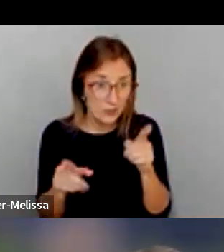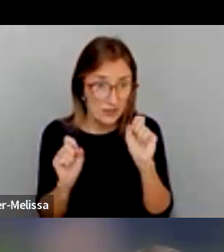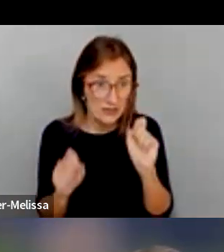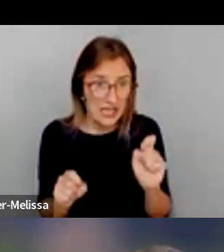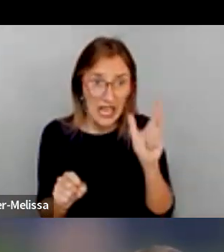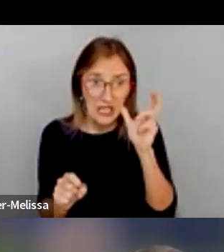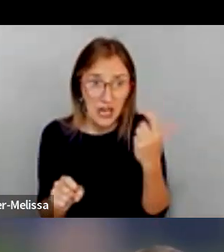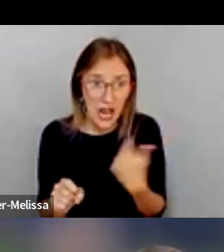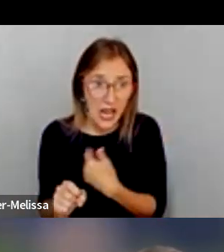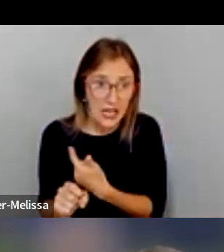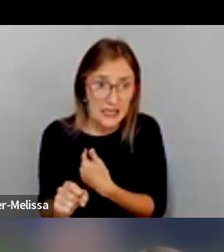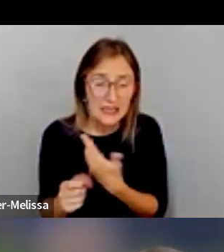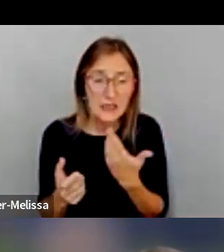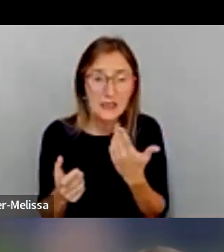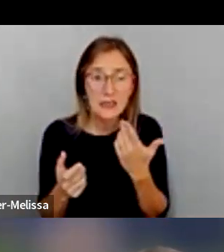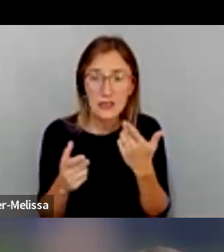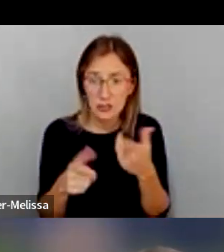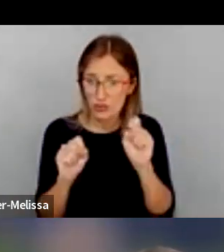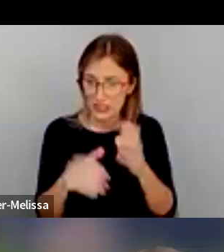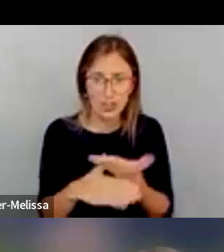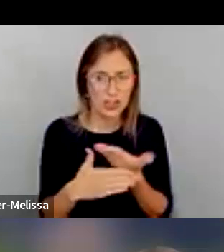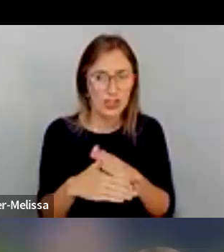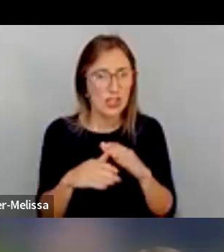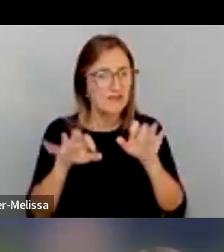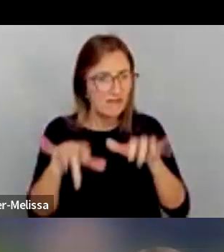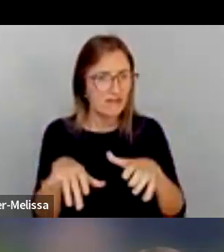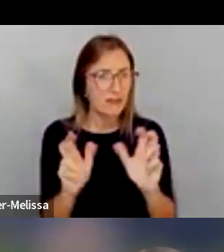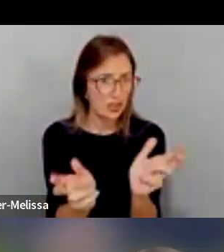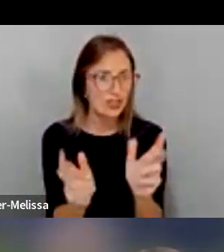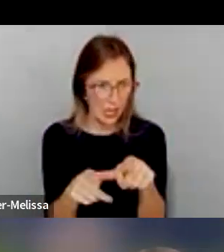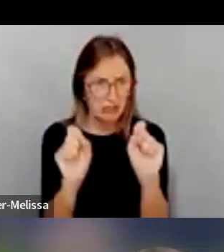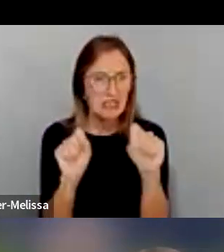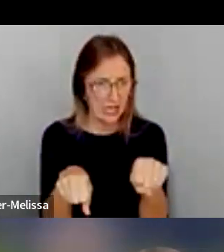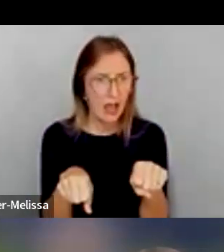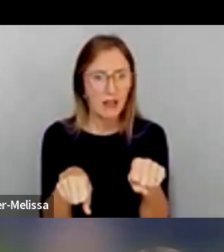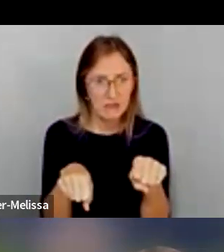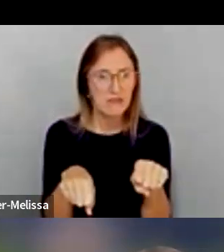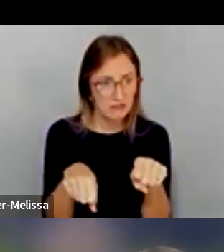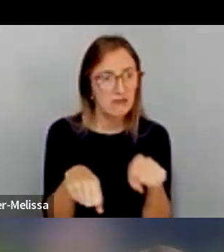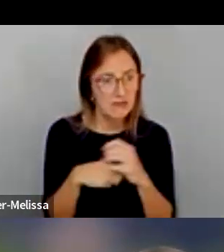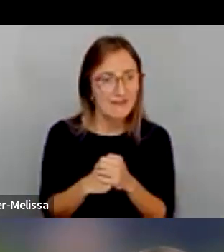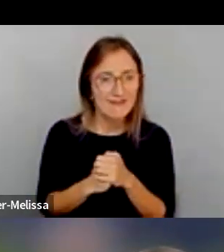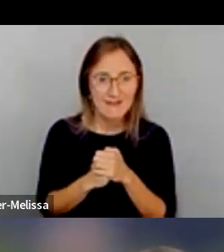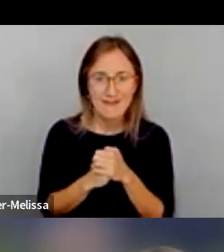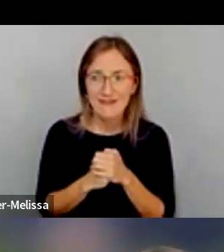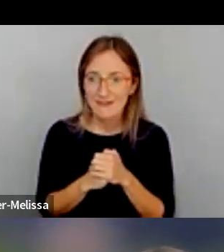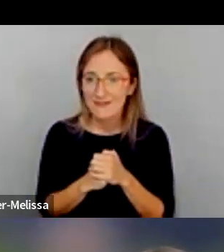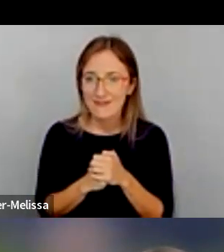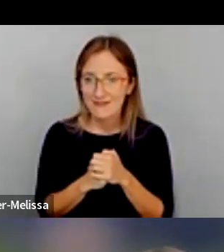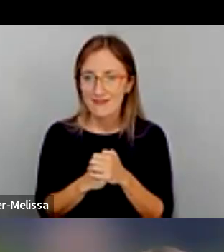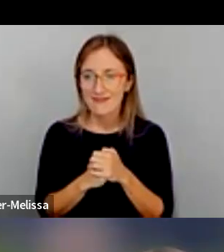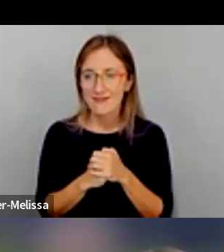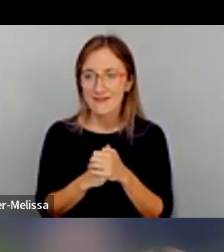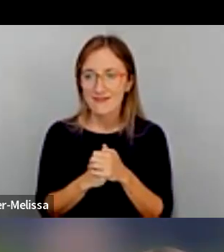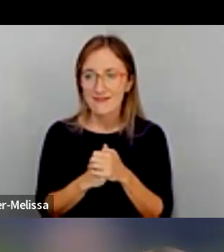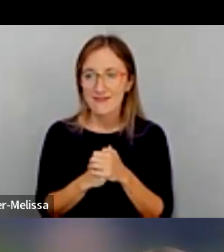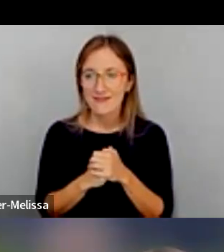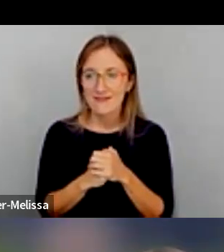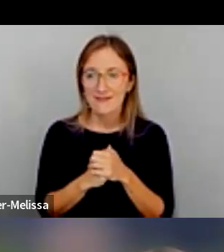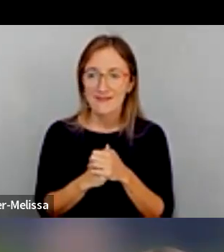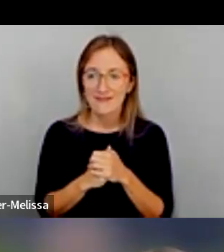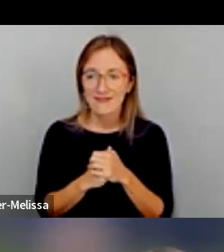Emily, you were on muted and now you are muted. It seems you